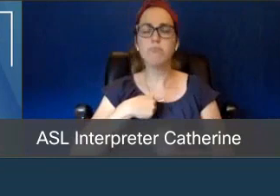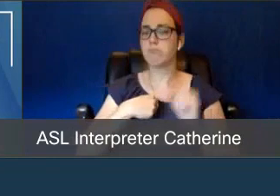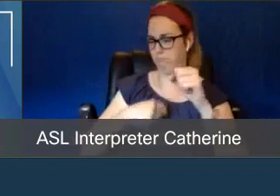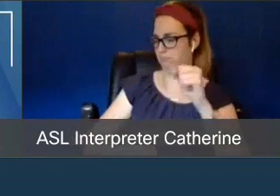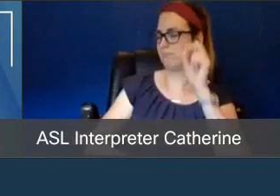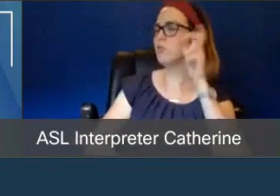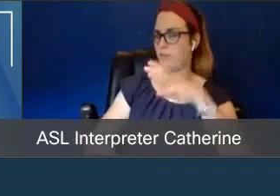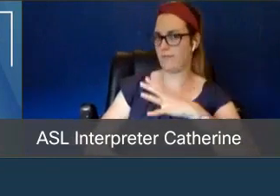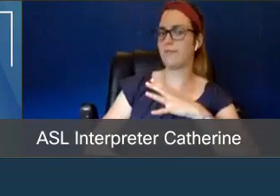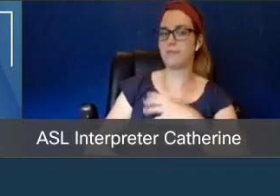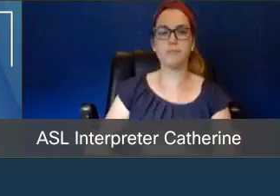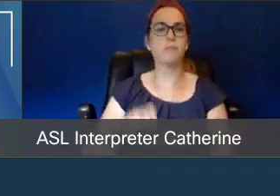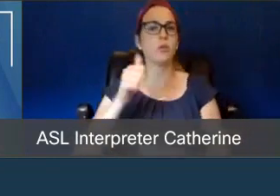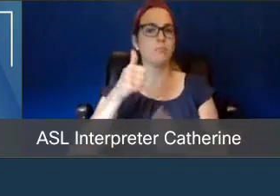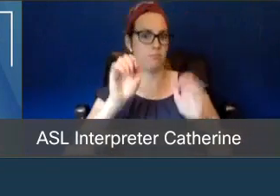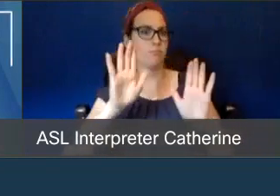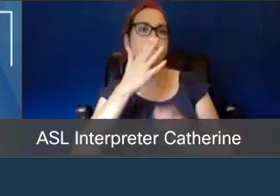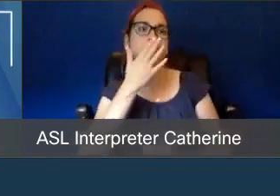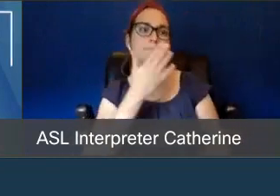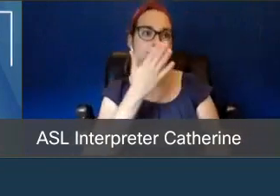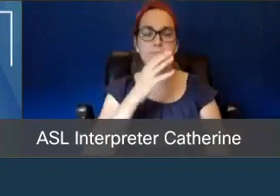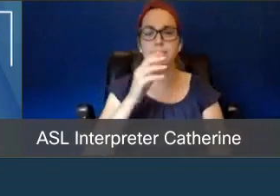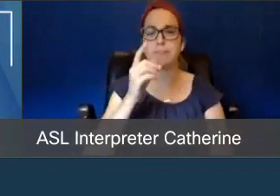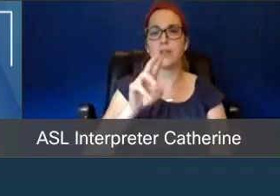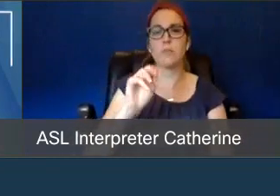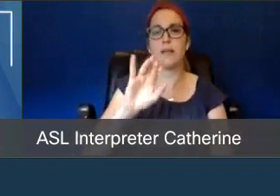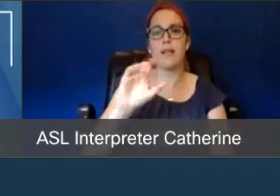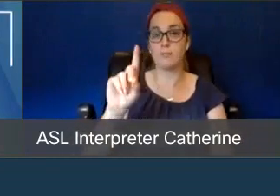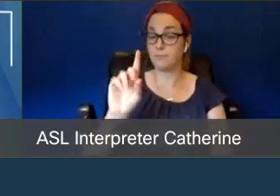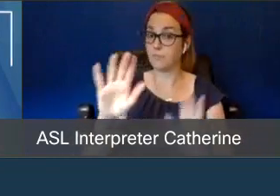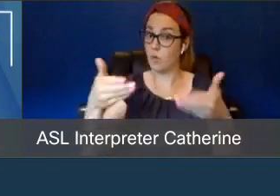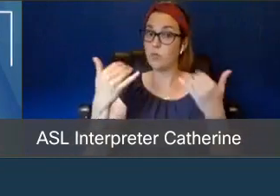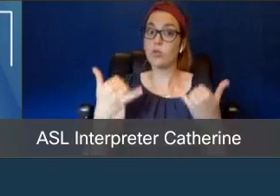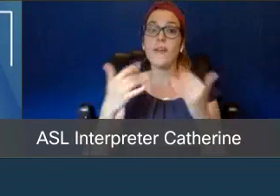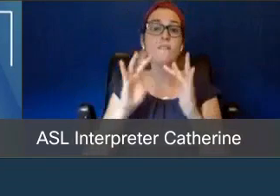Okay, great, thank you Dr. McLeod. Welcome to today's virtual learning community or VLC